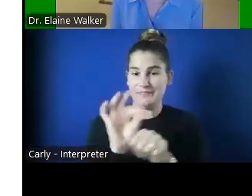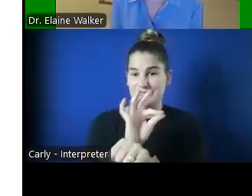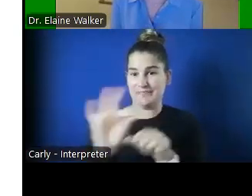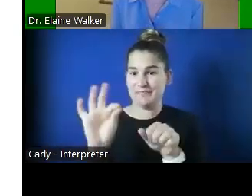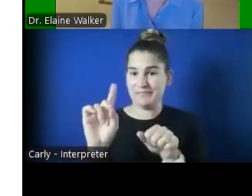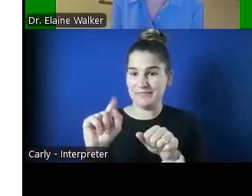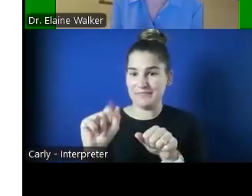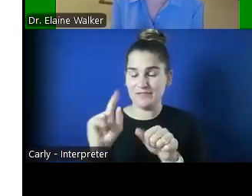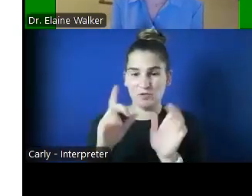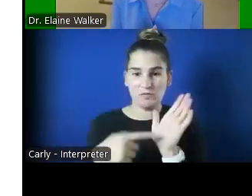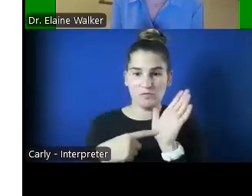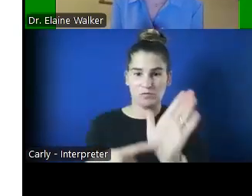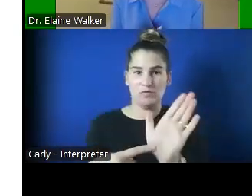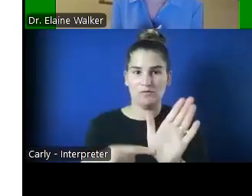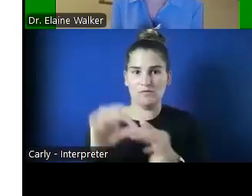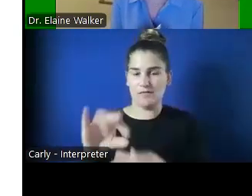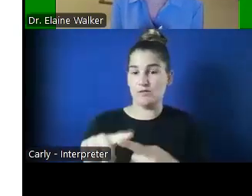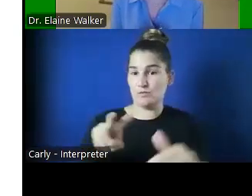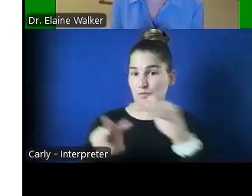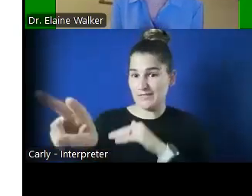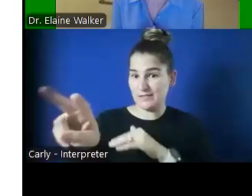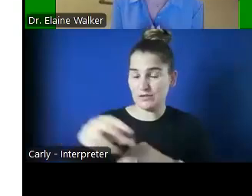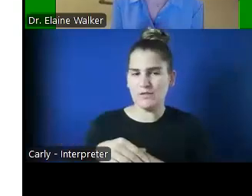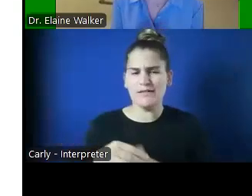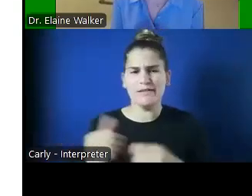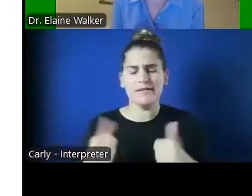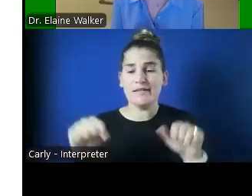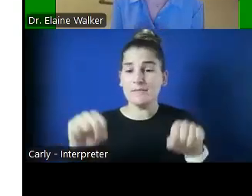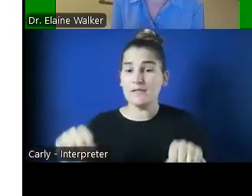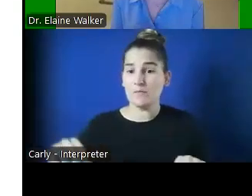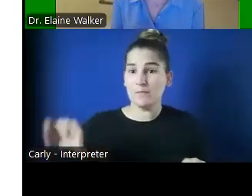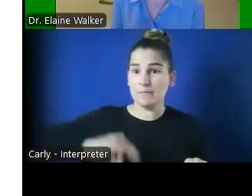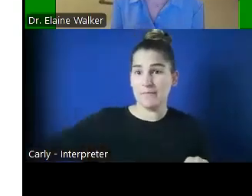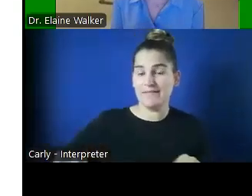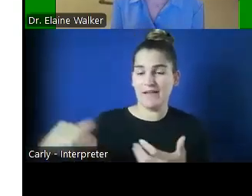presented specifically as a predictor could there be any potential benefit at of gathering that data